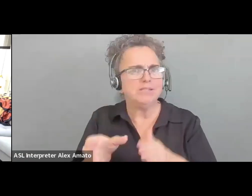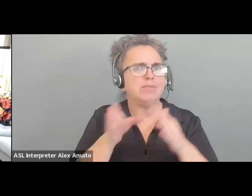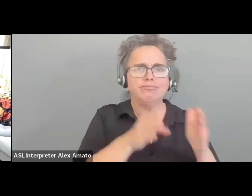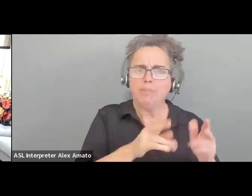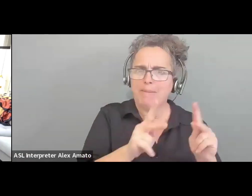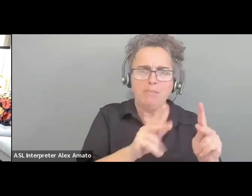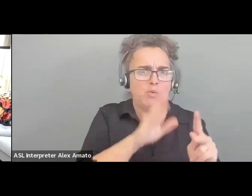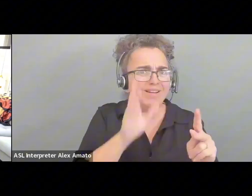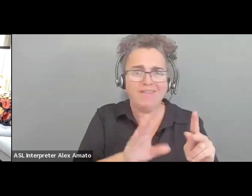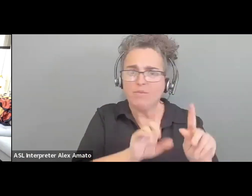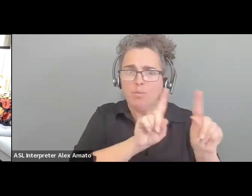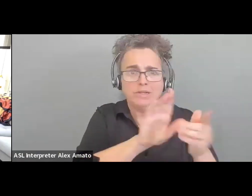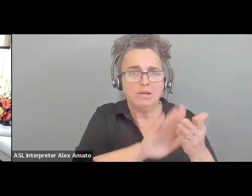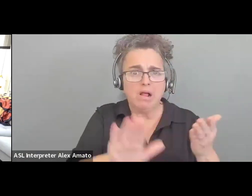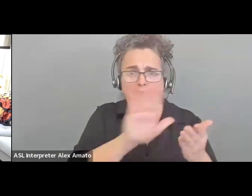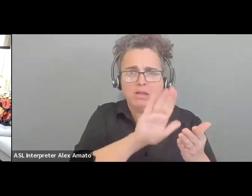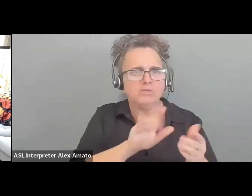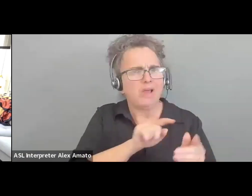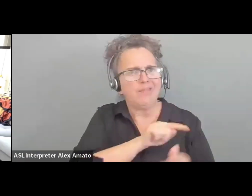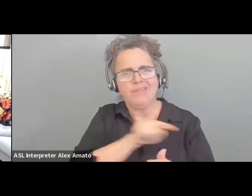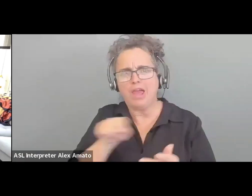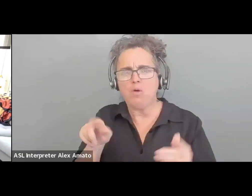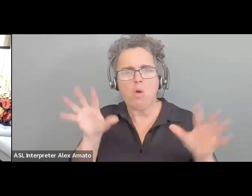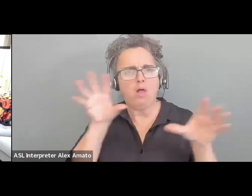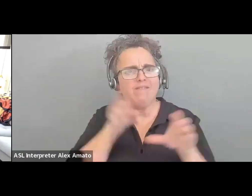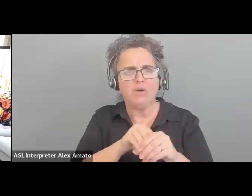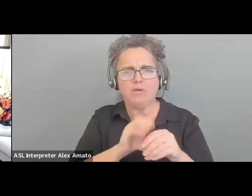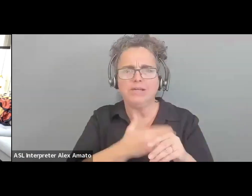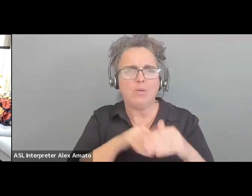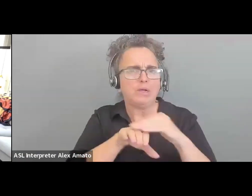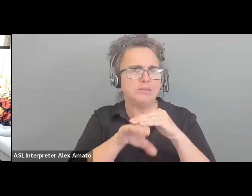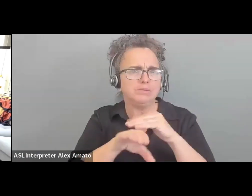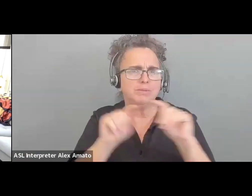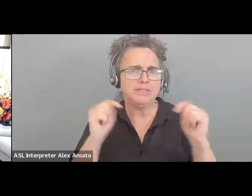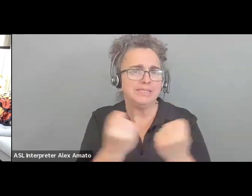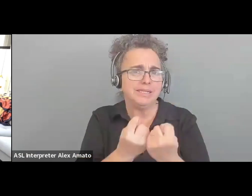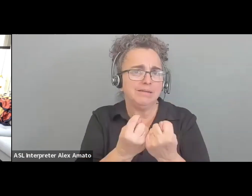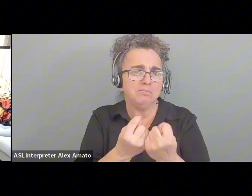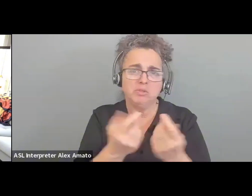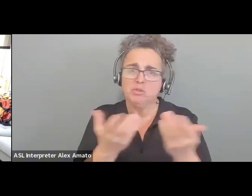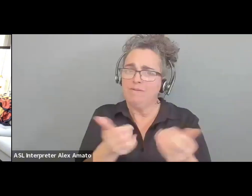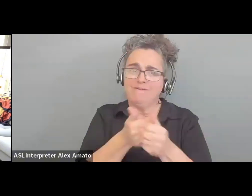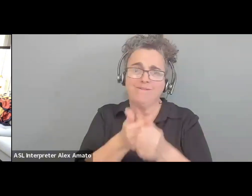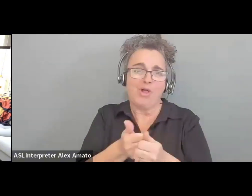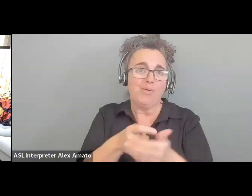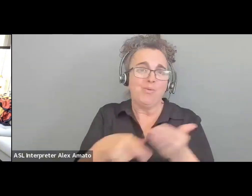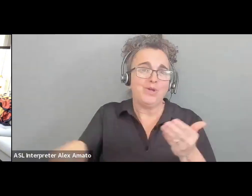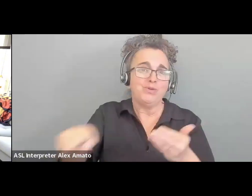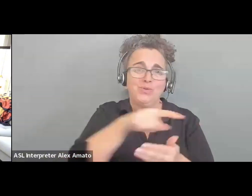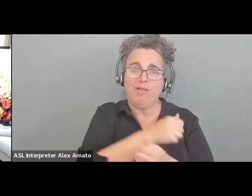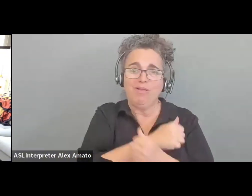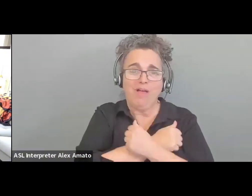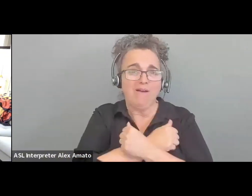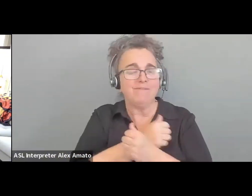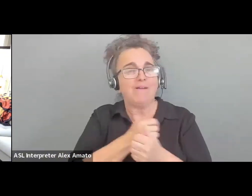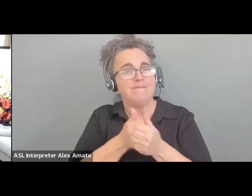have become incredible accessibility leaders. So again, follow what you love, follow what you're good at,